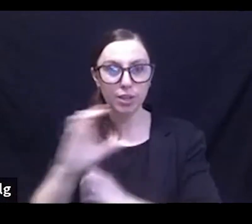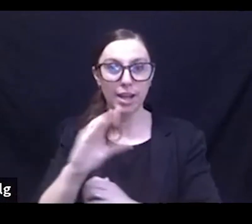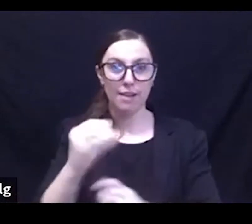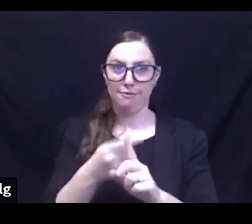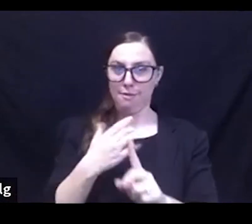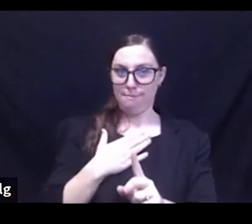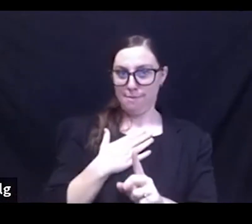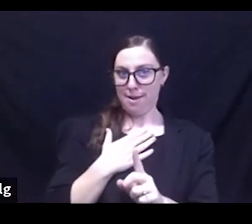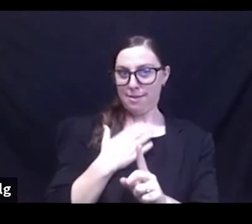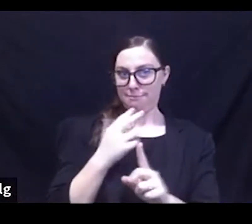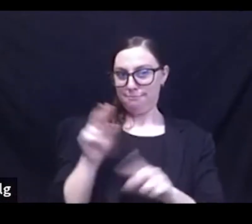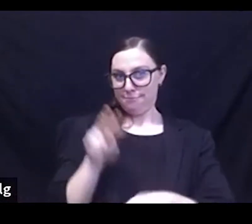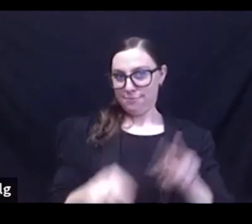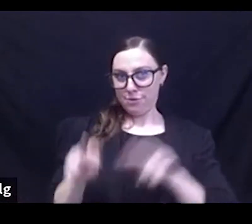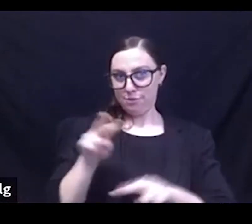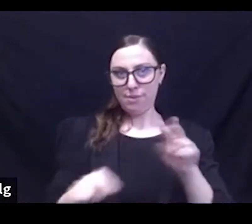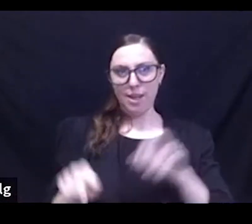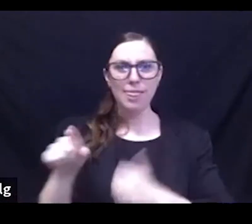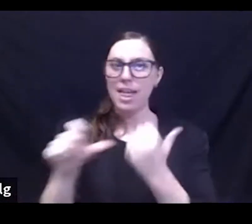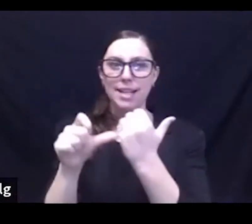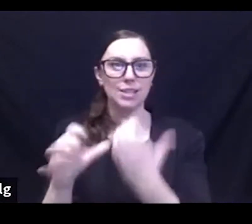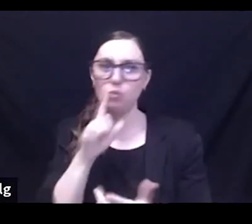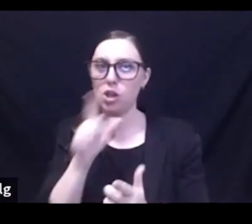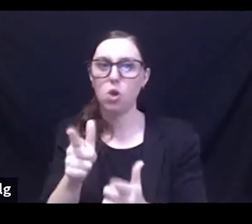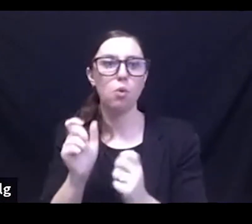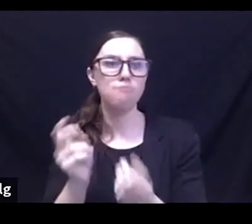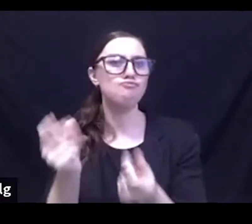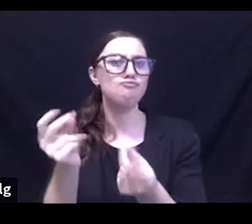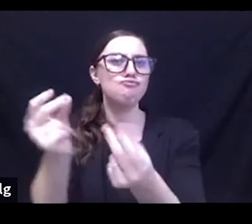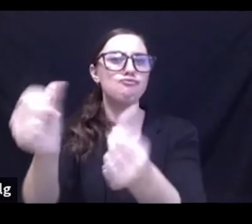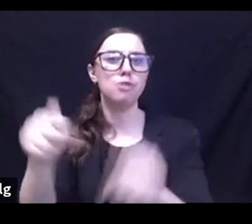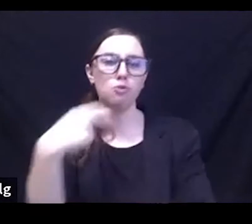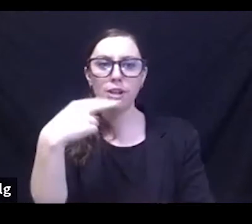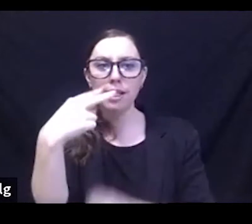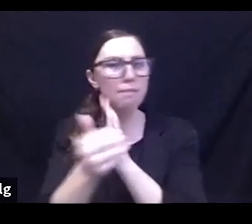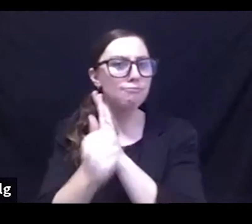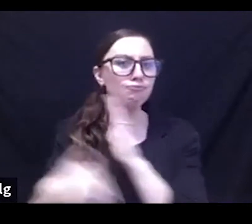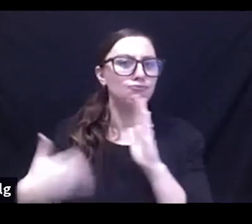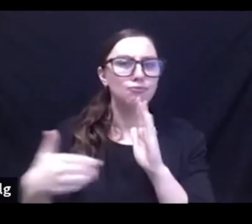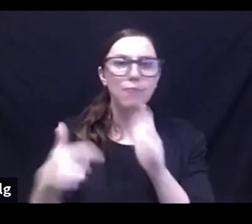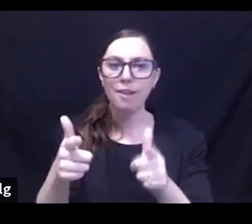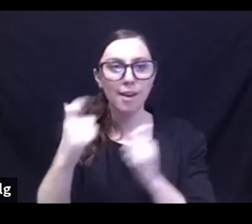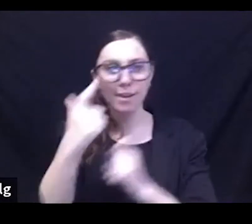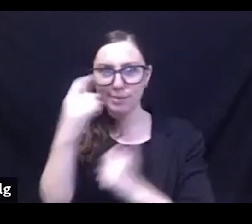own observations, the aide